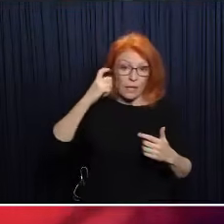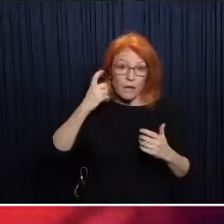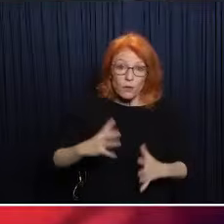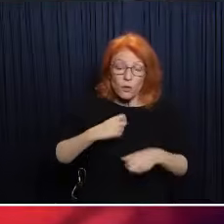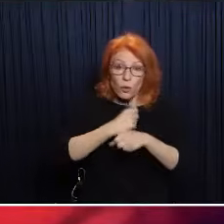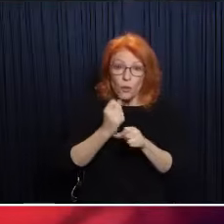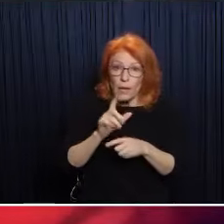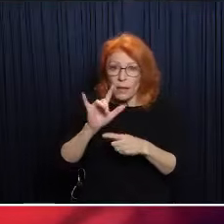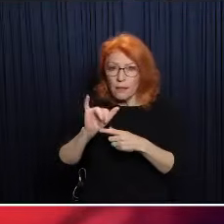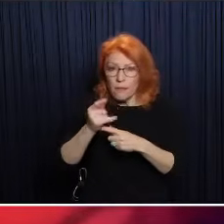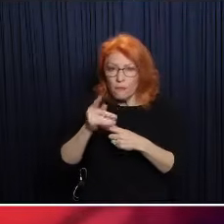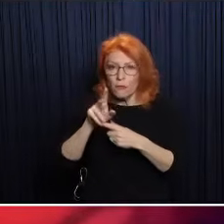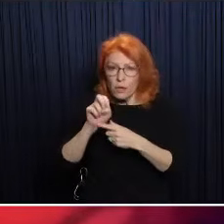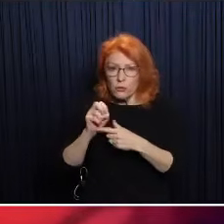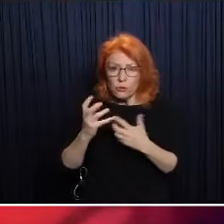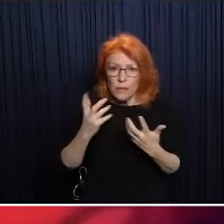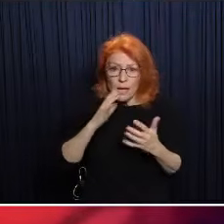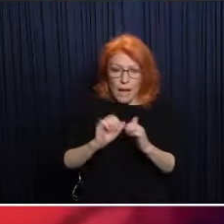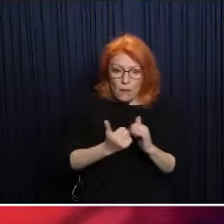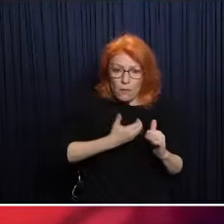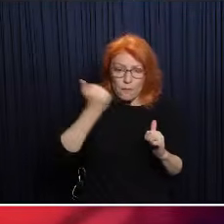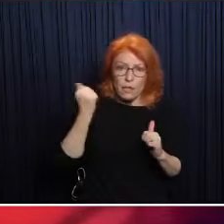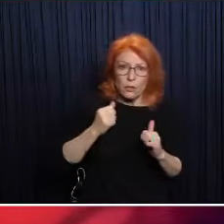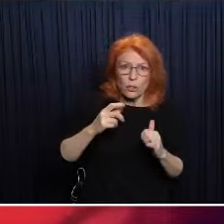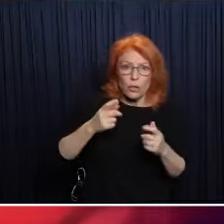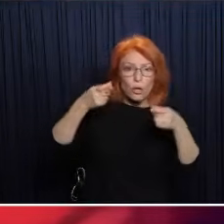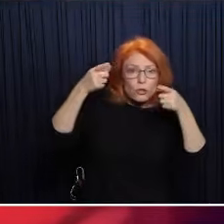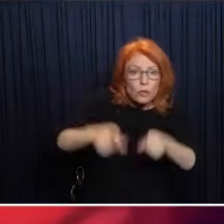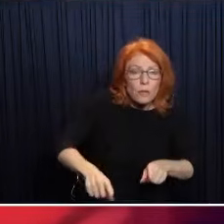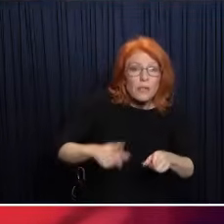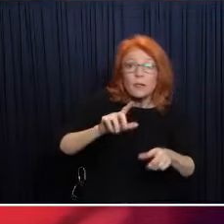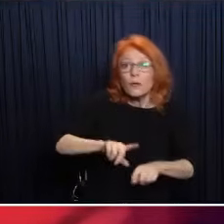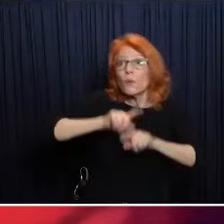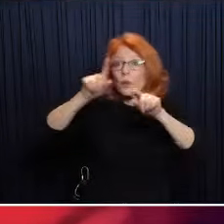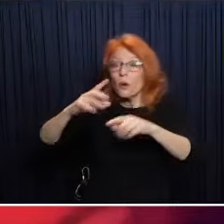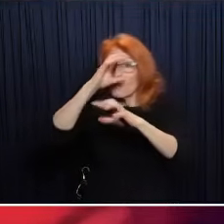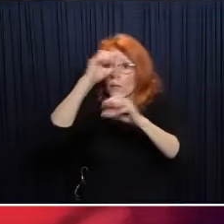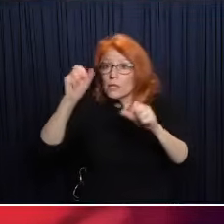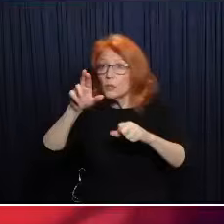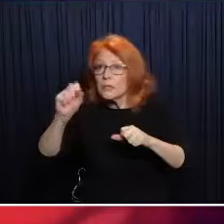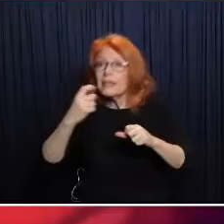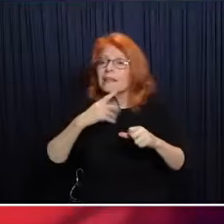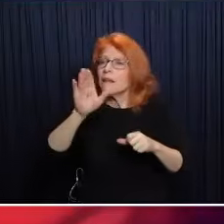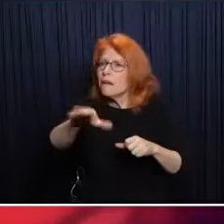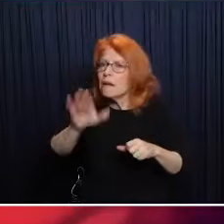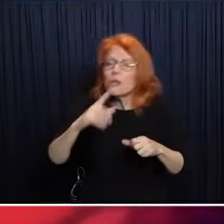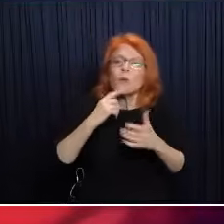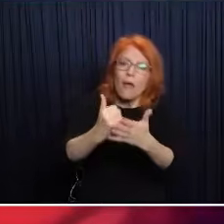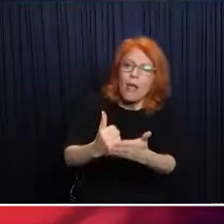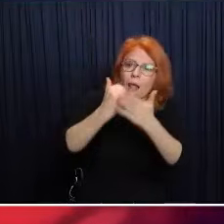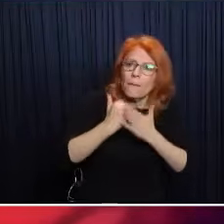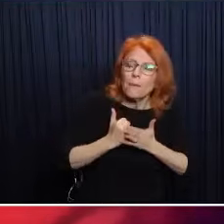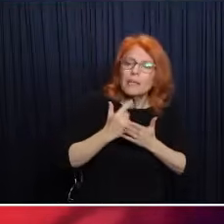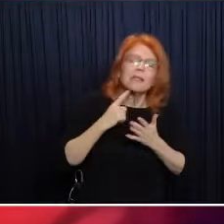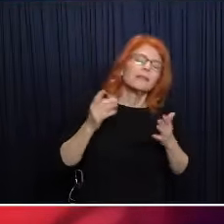AND ARIZONA. WHAT DO WE DO IF WE DON'T HAVE A GOVERNOR WHO CREATES LEVERAGE, HOW DO WE GET A BETTER DEAL FOR